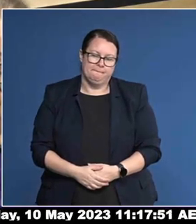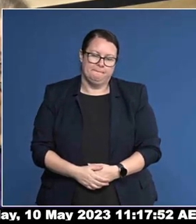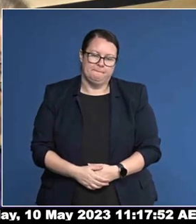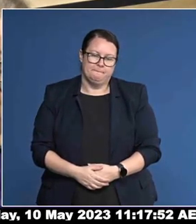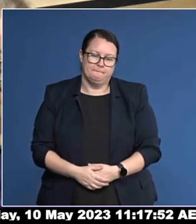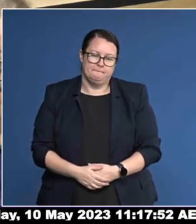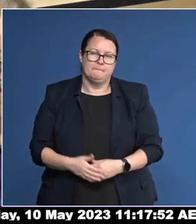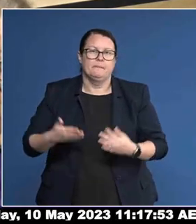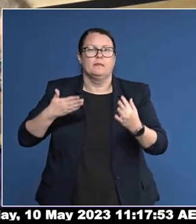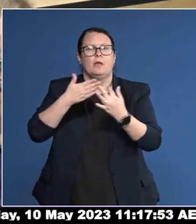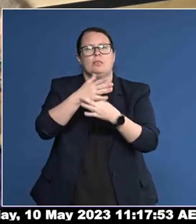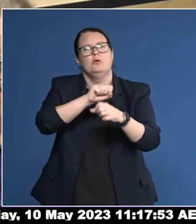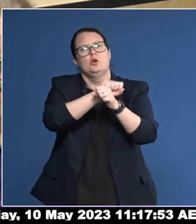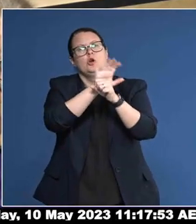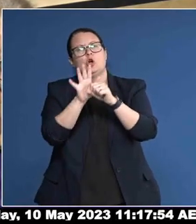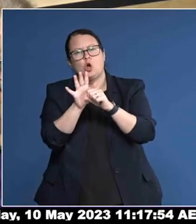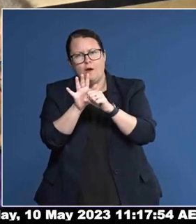paragraph 50 and 53 of your statement,